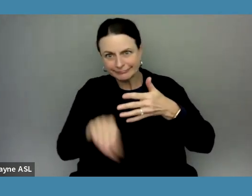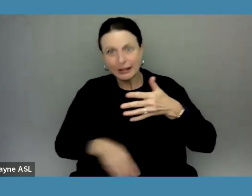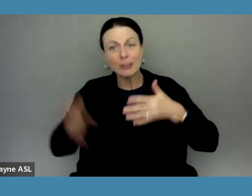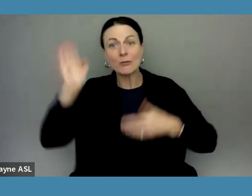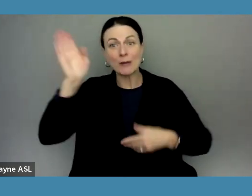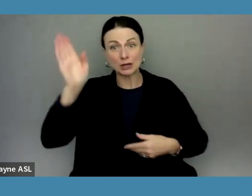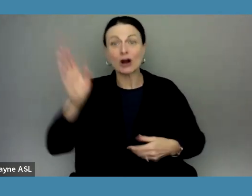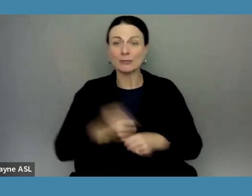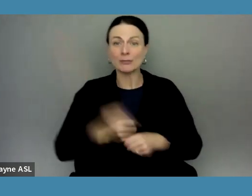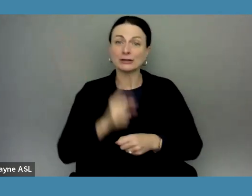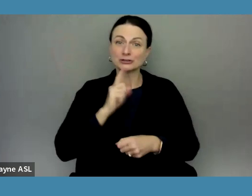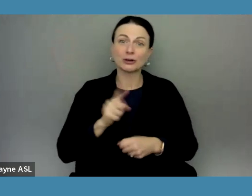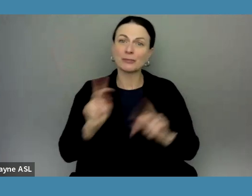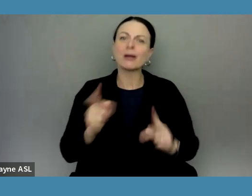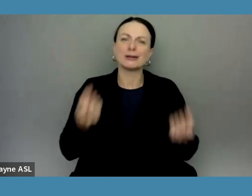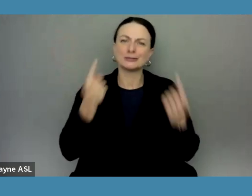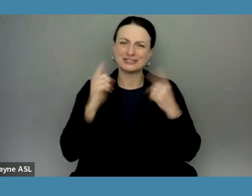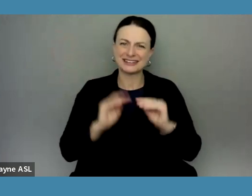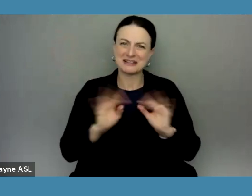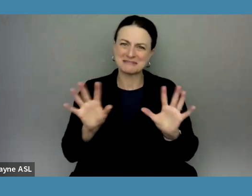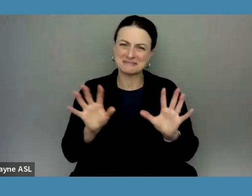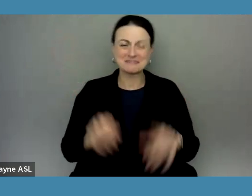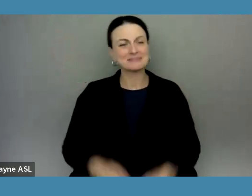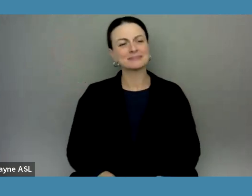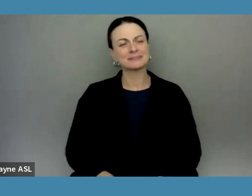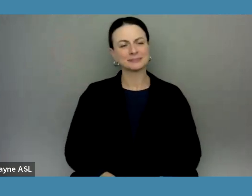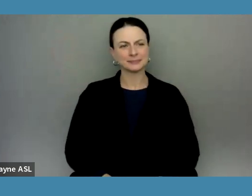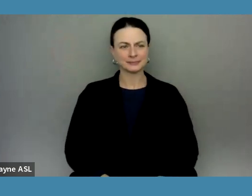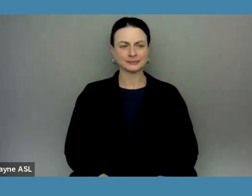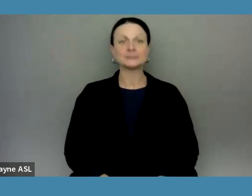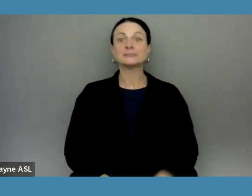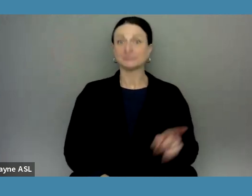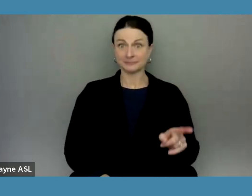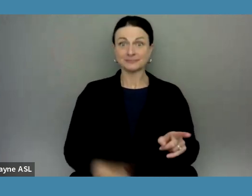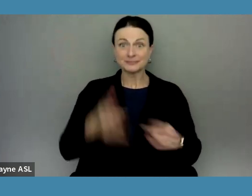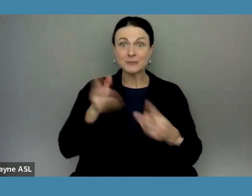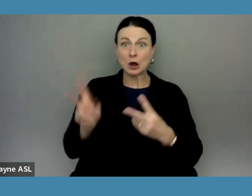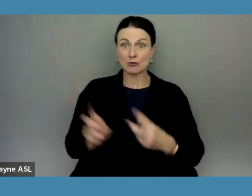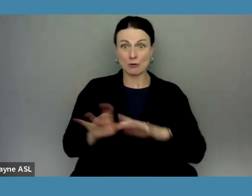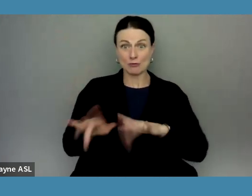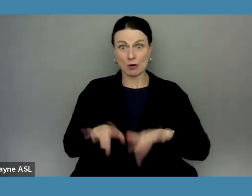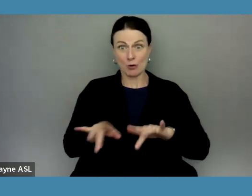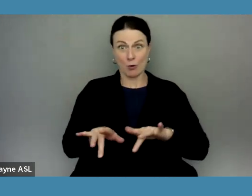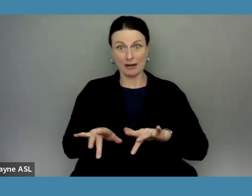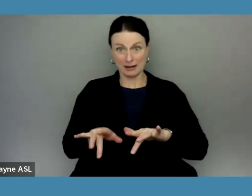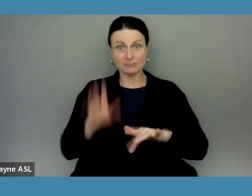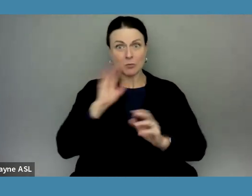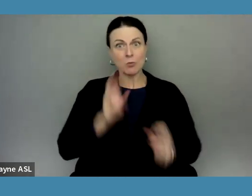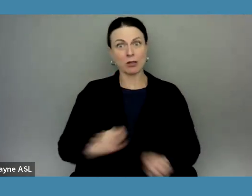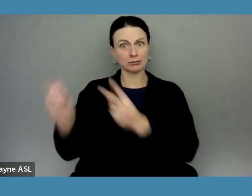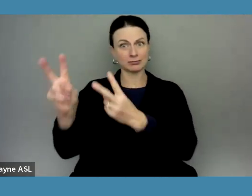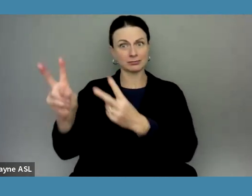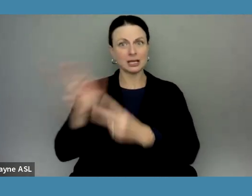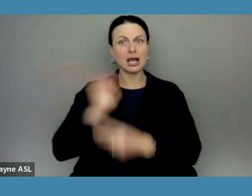Finally, this webinar is going to be recorded and available on our YouTube channel